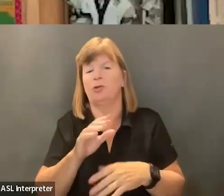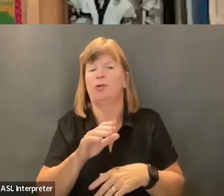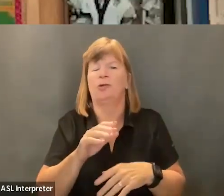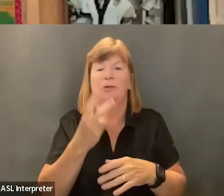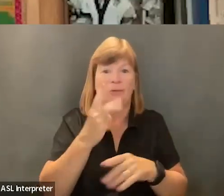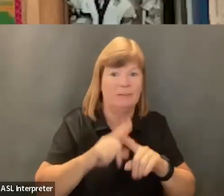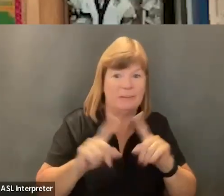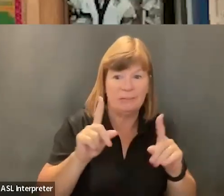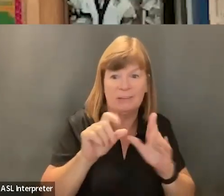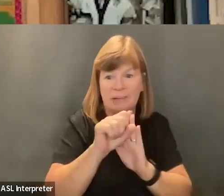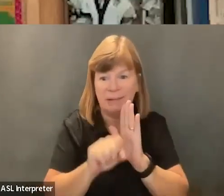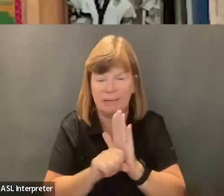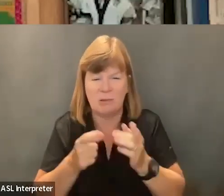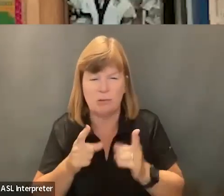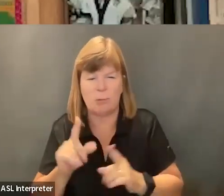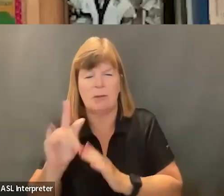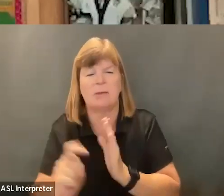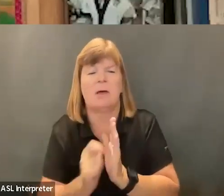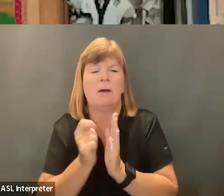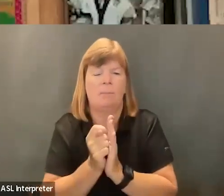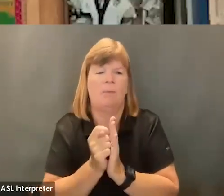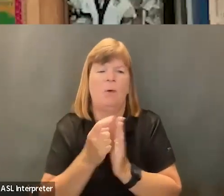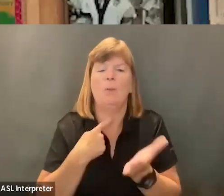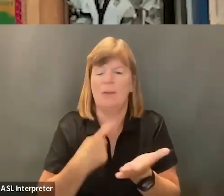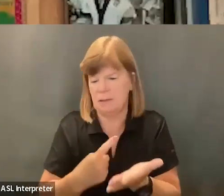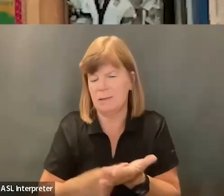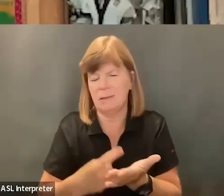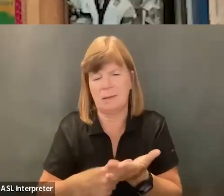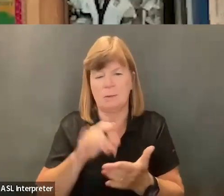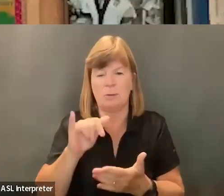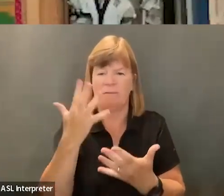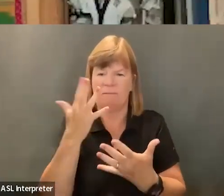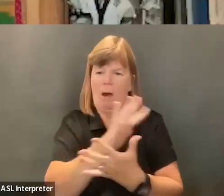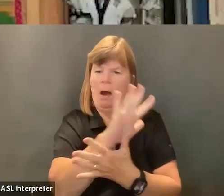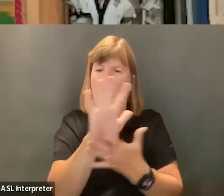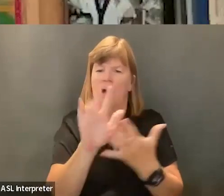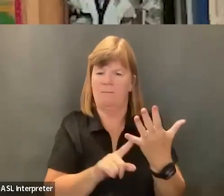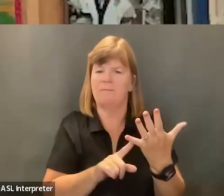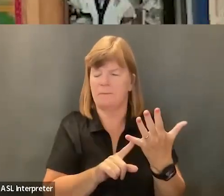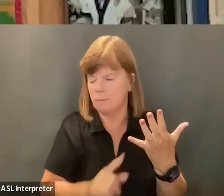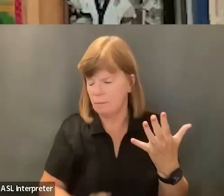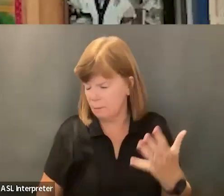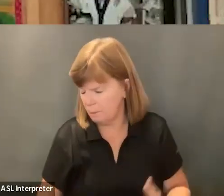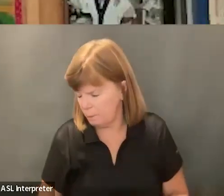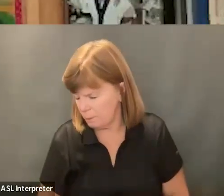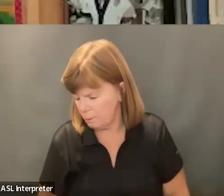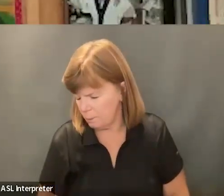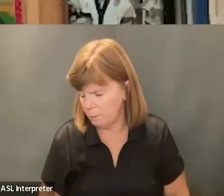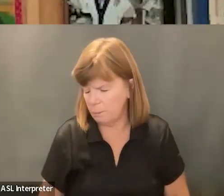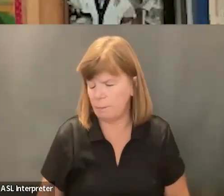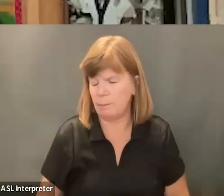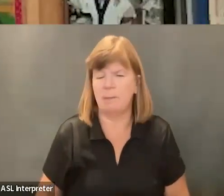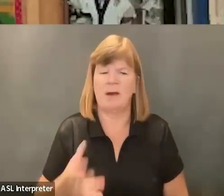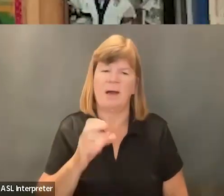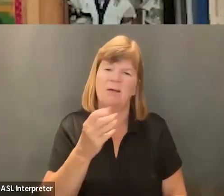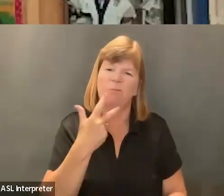during that time you know we talked about those five pillars and treated them like they were